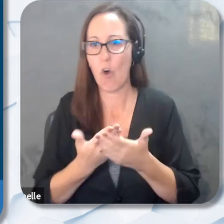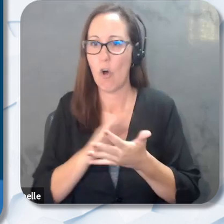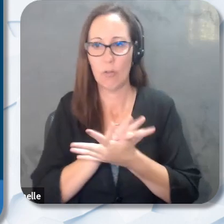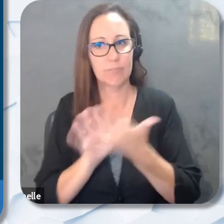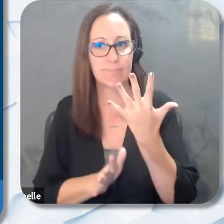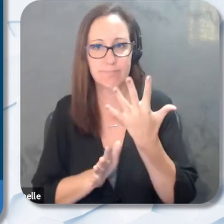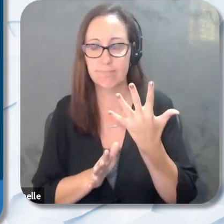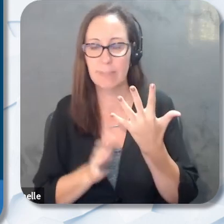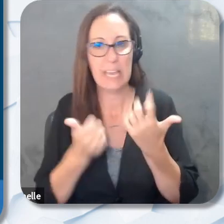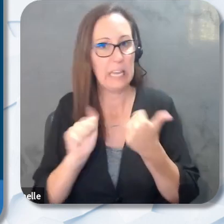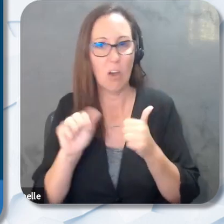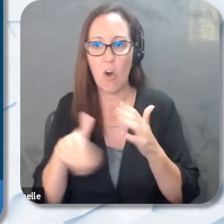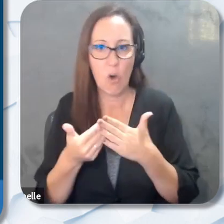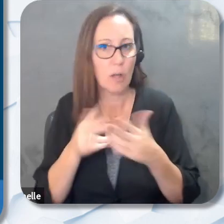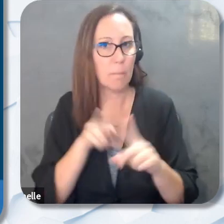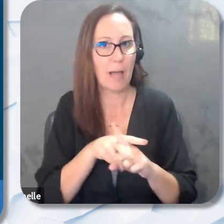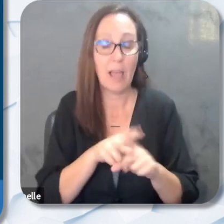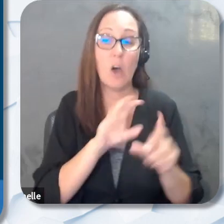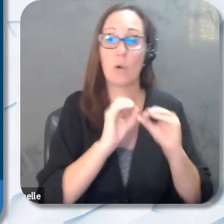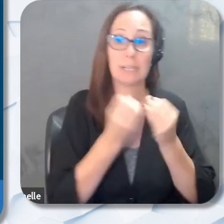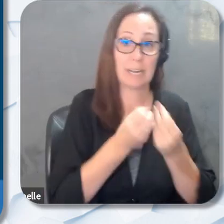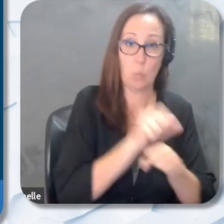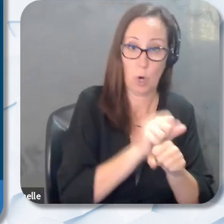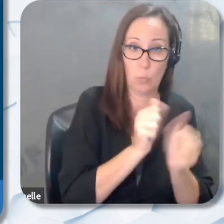and what type of organization, do you work with and what role, are you in.